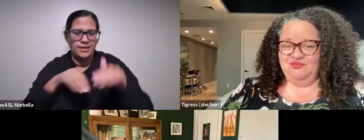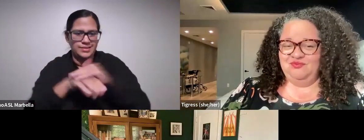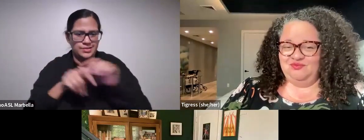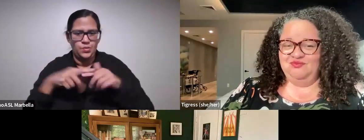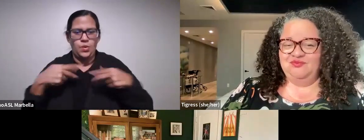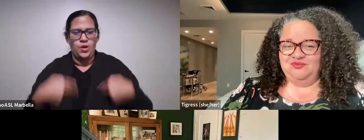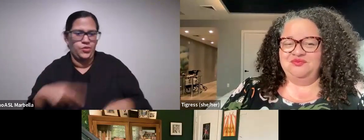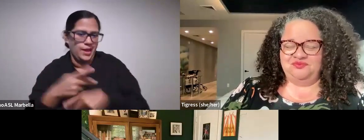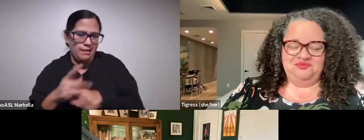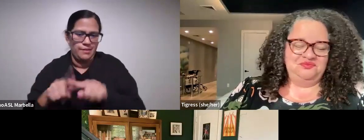and all kinds of stuff.